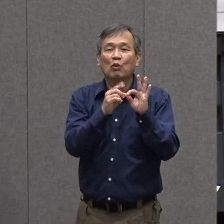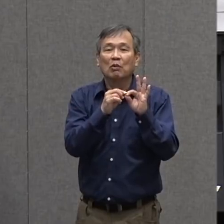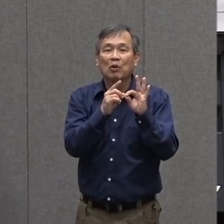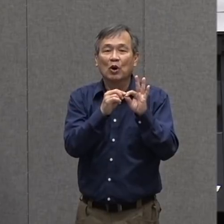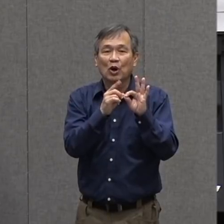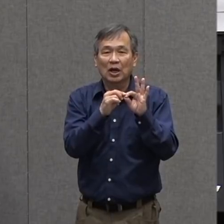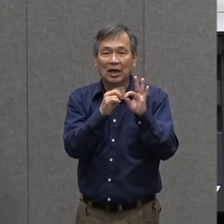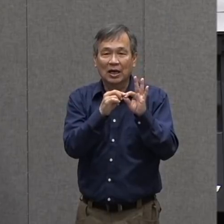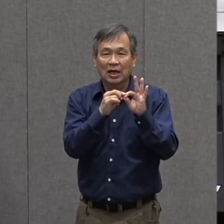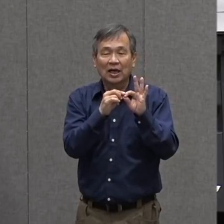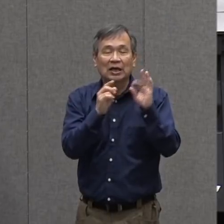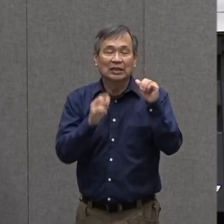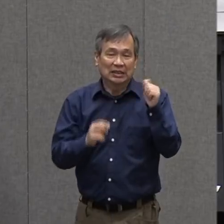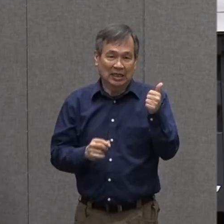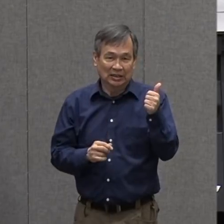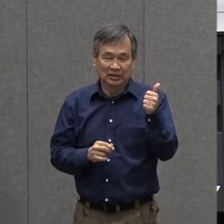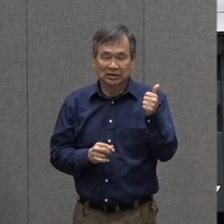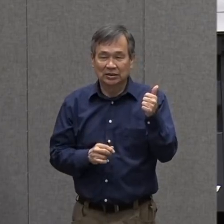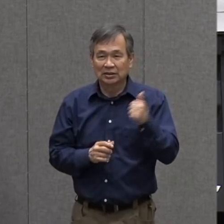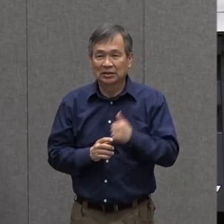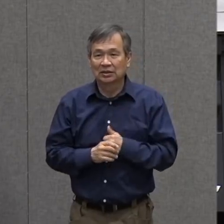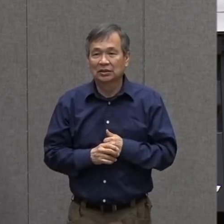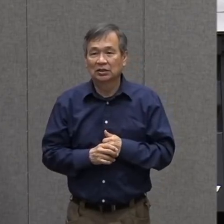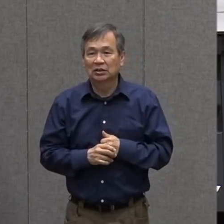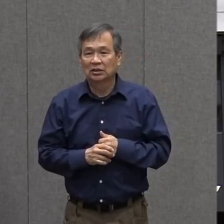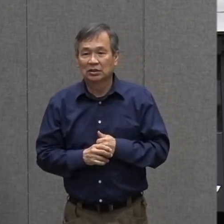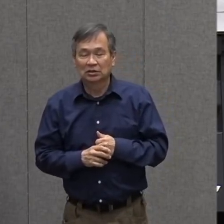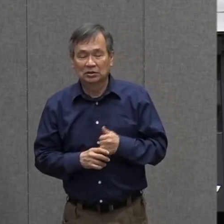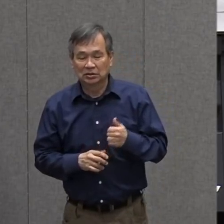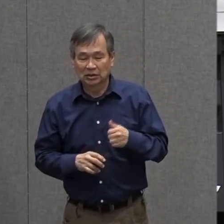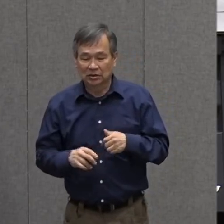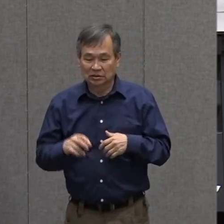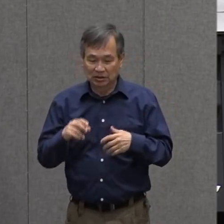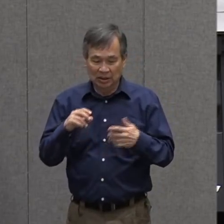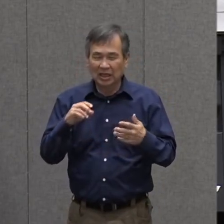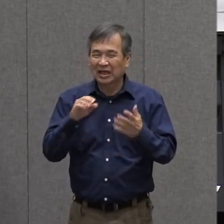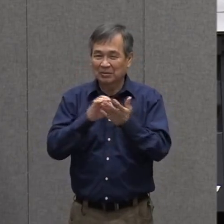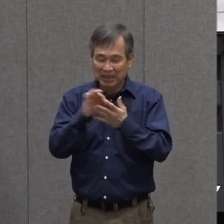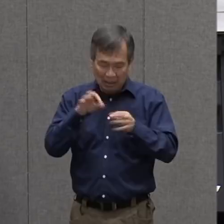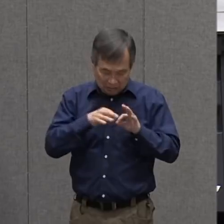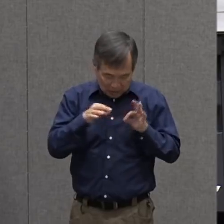I'm gonna do this space skip counting again. So I'm gonna go two, four, six, eight